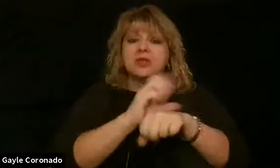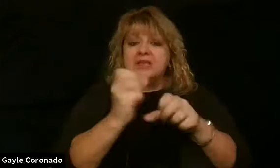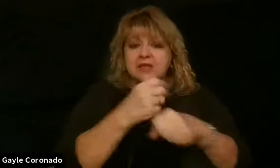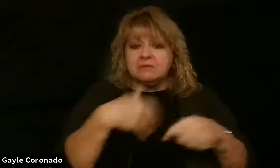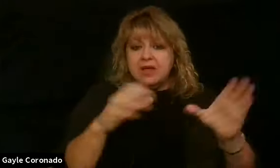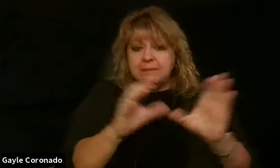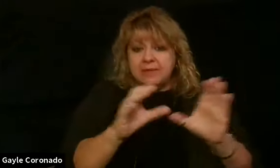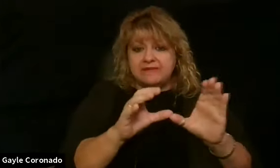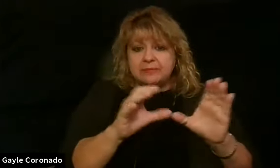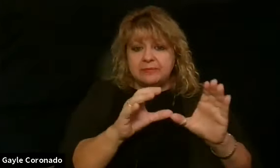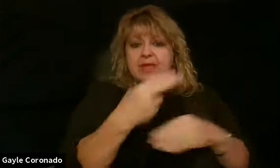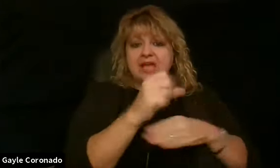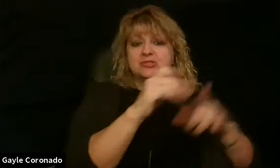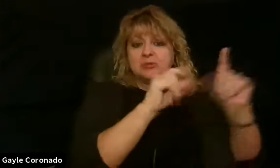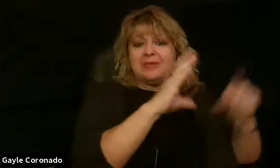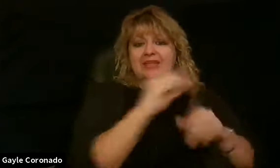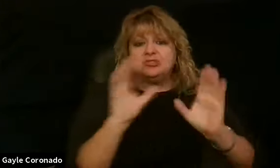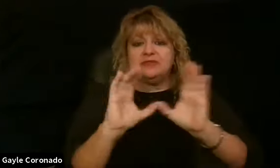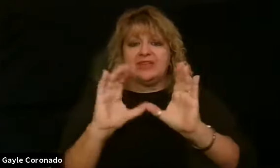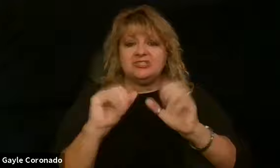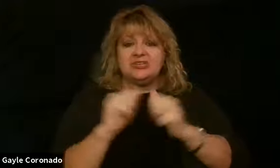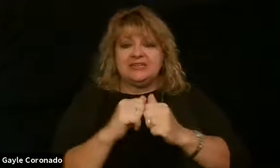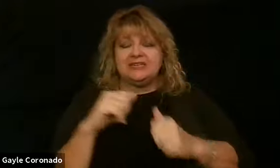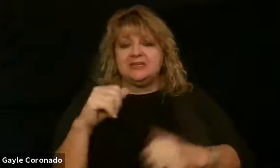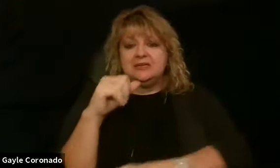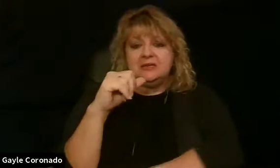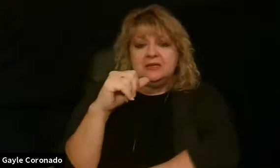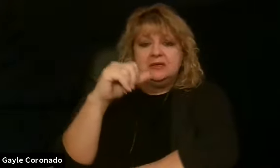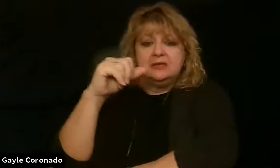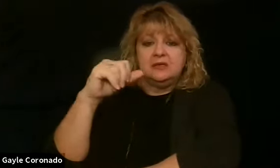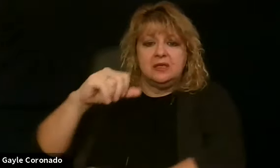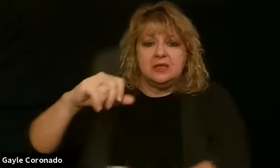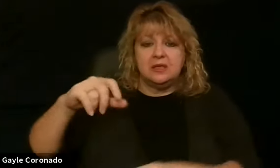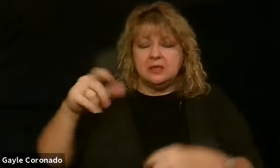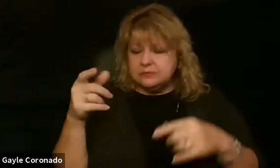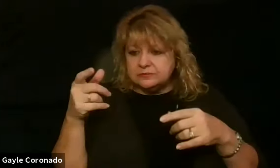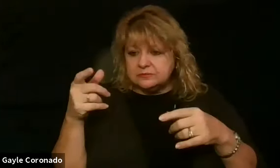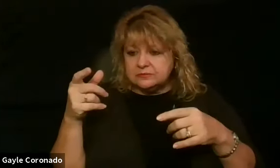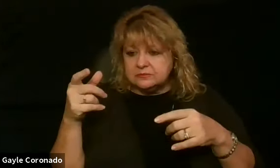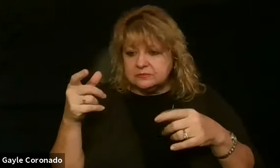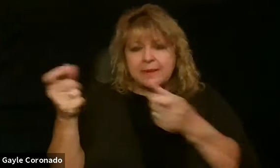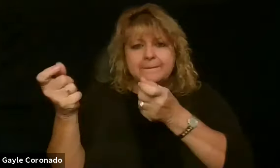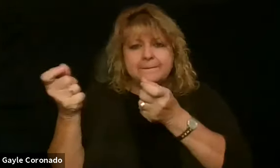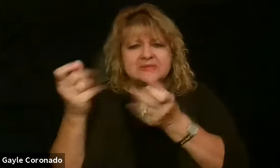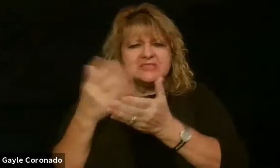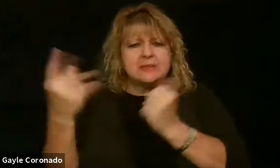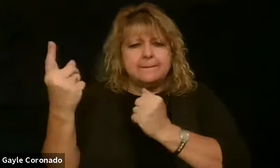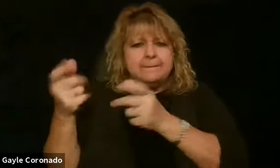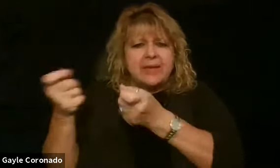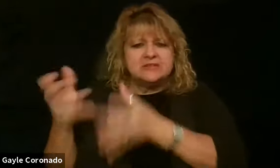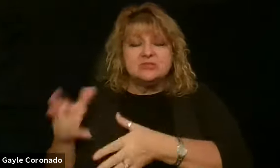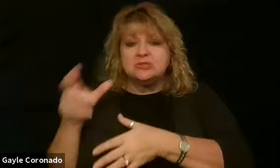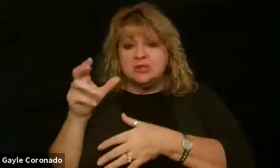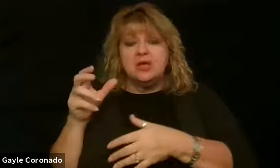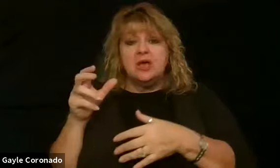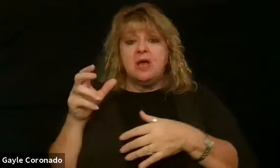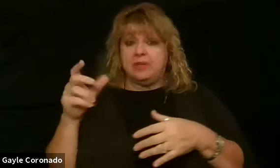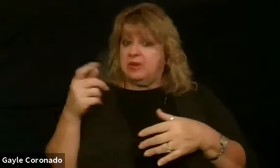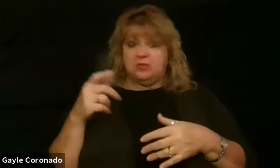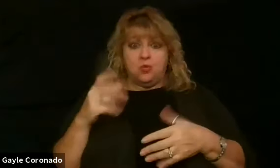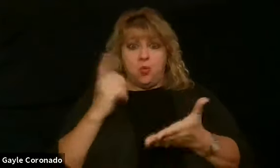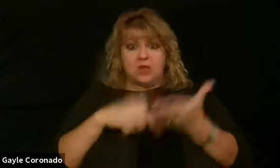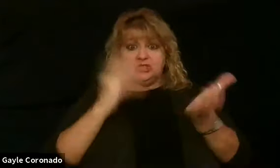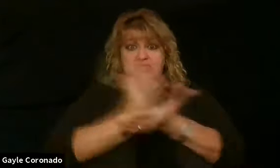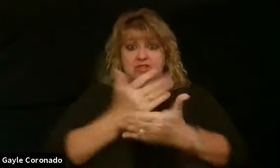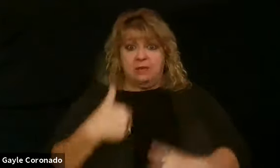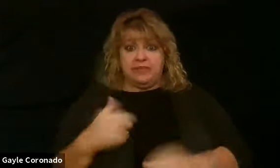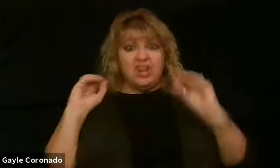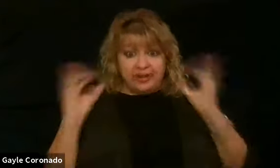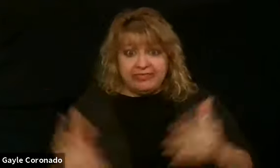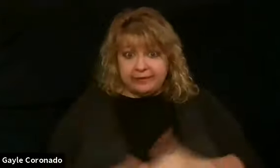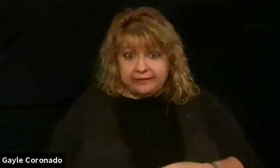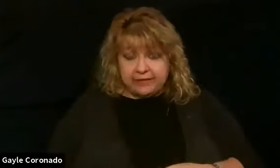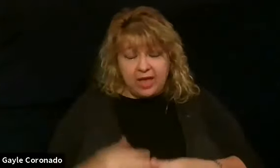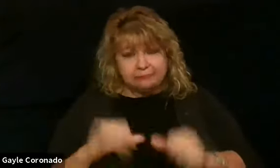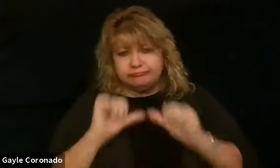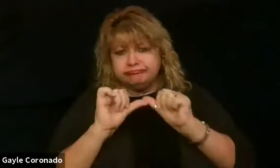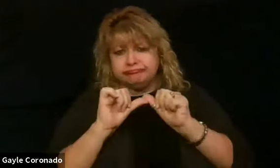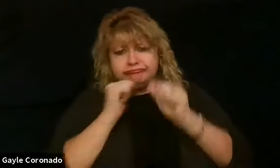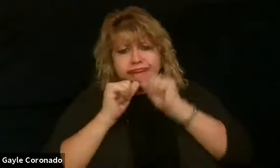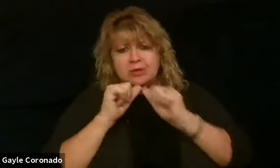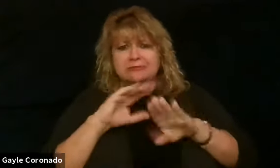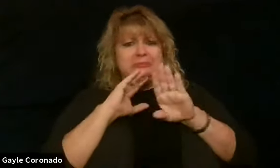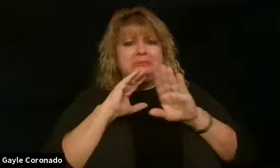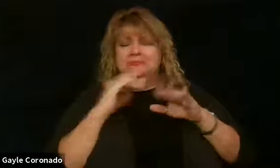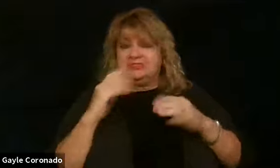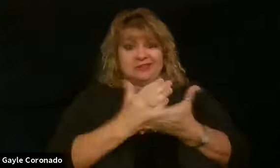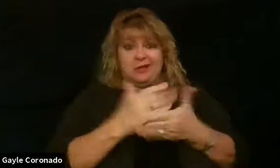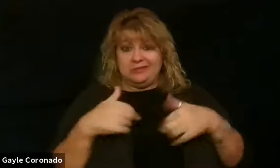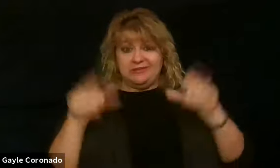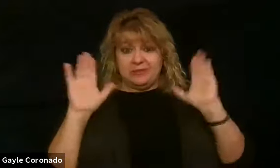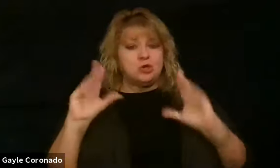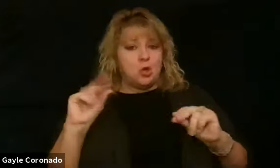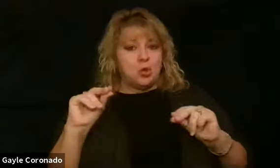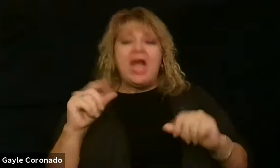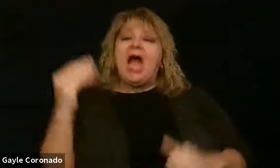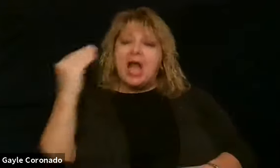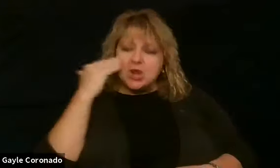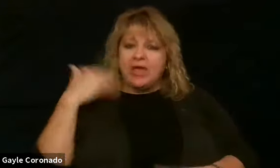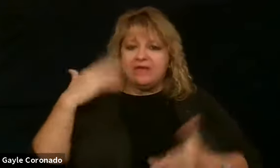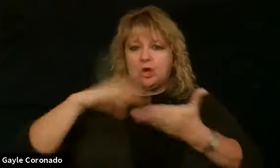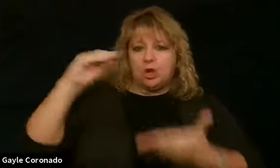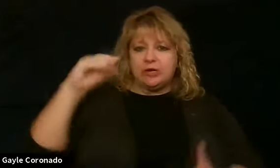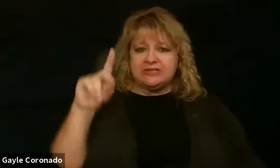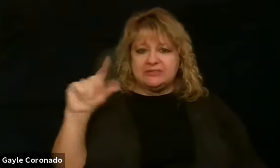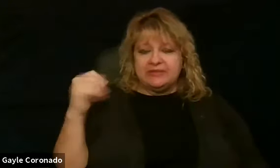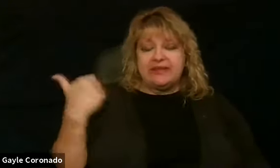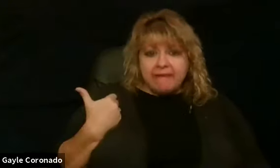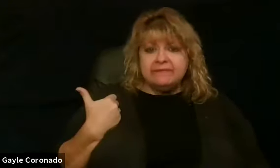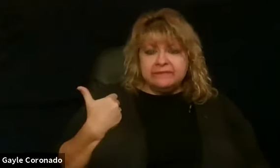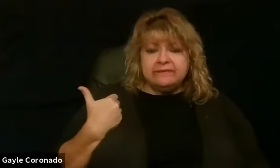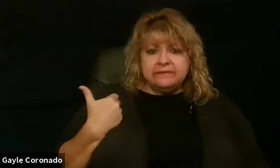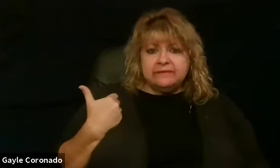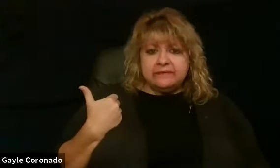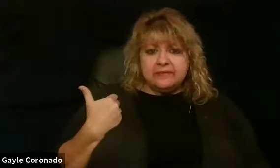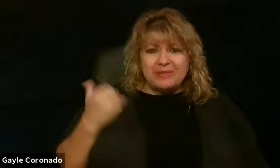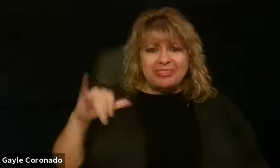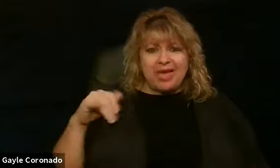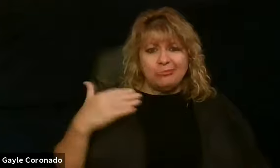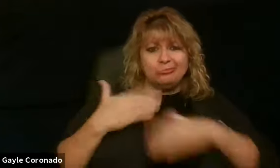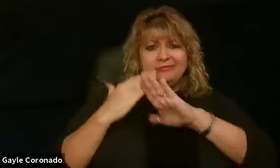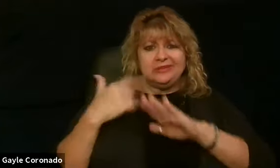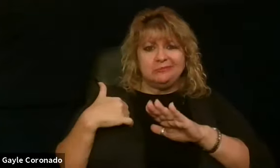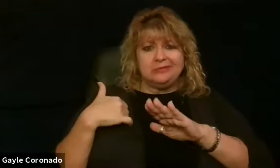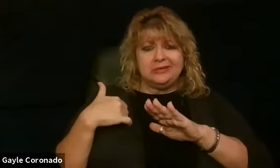So, I totally agree Wiley. Nothing's gonna stop you from getting my, my thing, nothing gonna stop you from, from getting in my way cuz I know I have, I know I have a learning disability, but I'm not gonna let my disability, hold me back from getting where